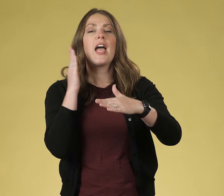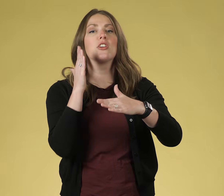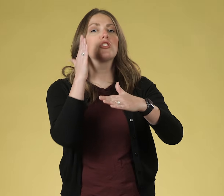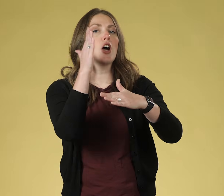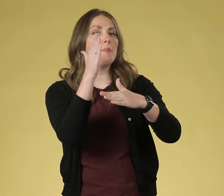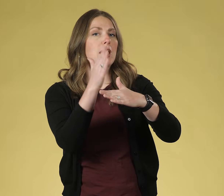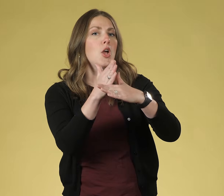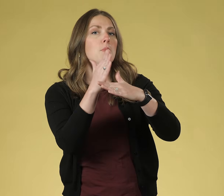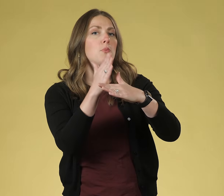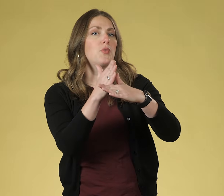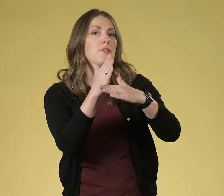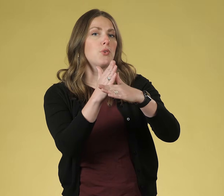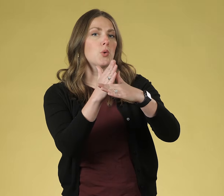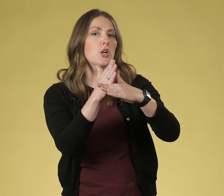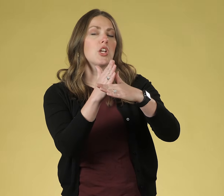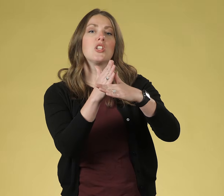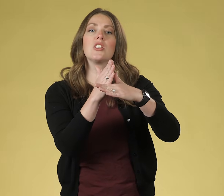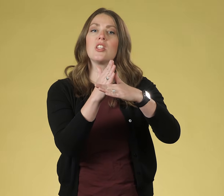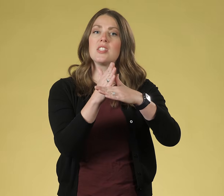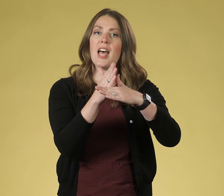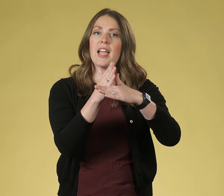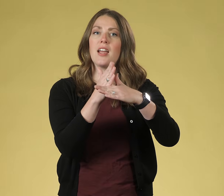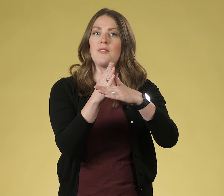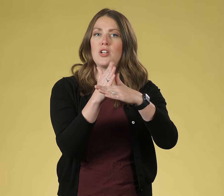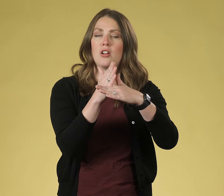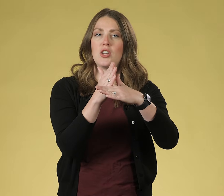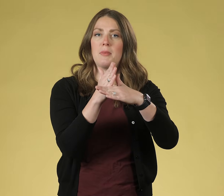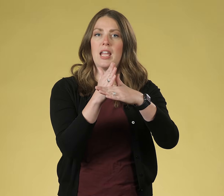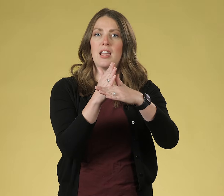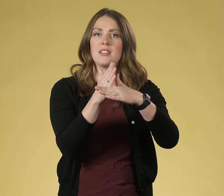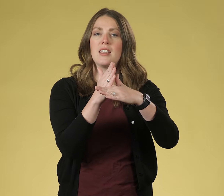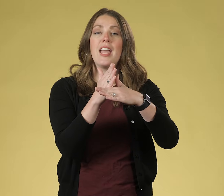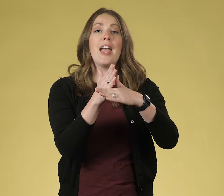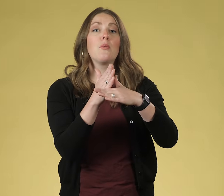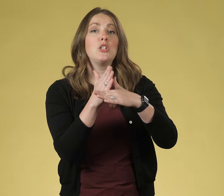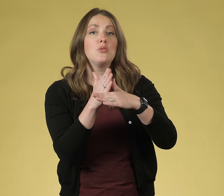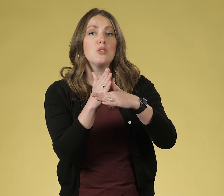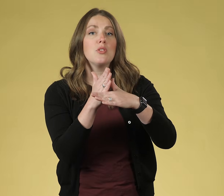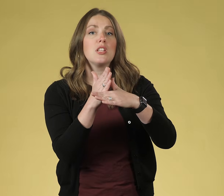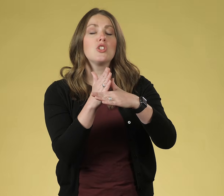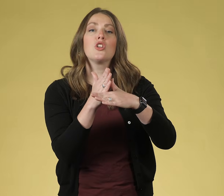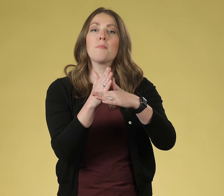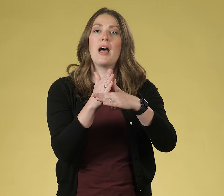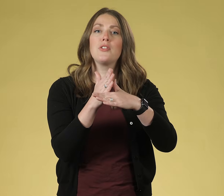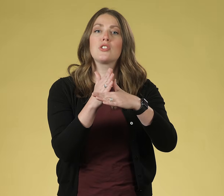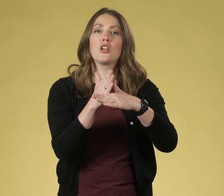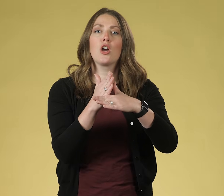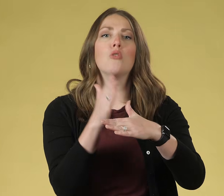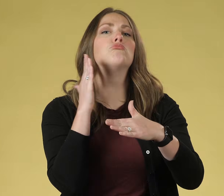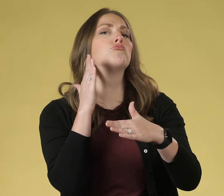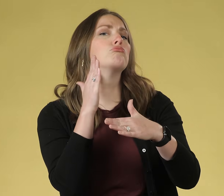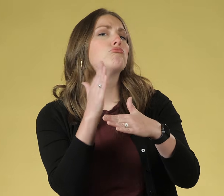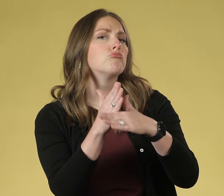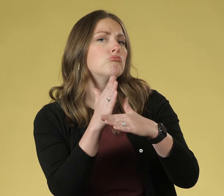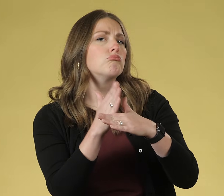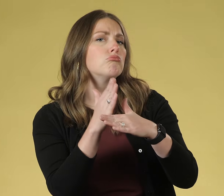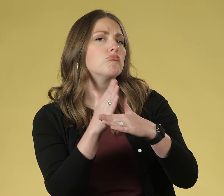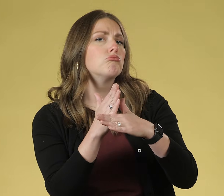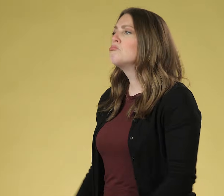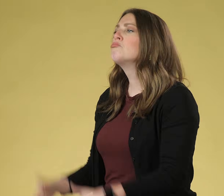and you're dominant moving forward to the side of the non-dominant hand. And when you do this, your mouth is going to go